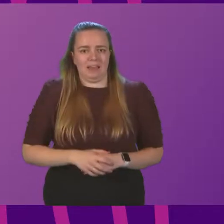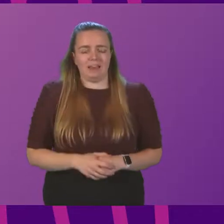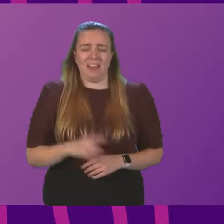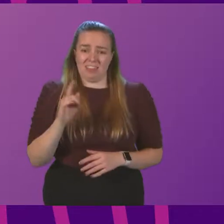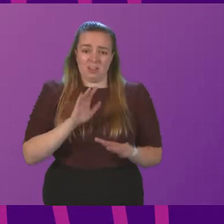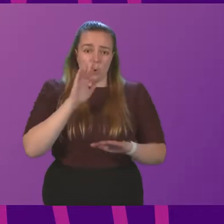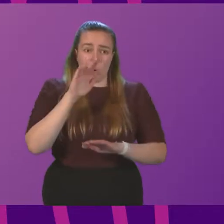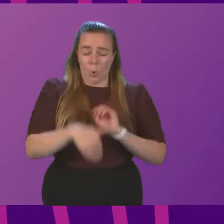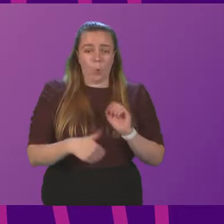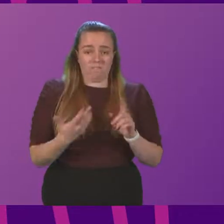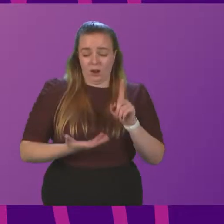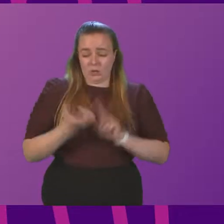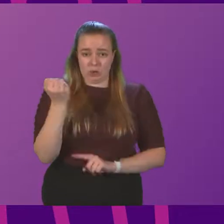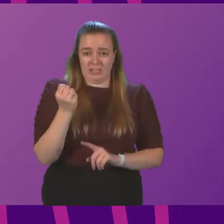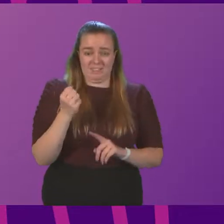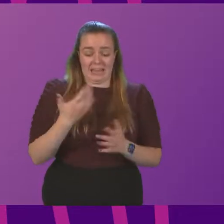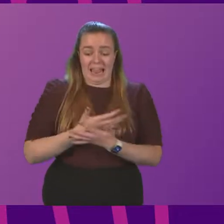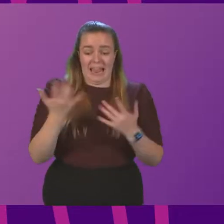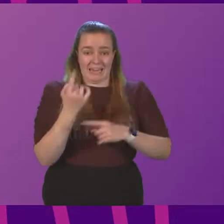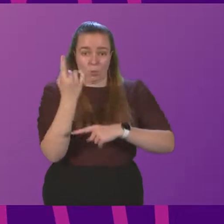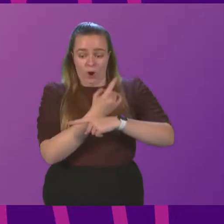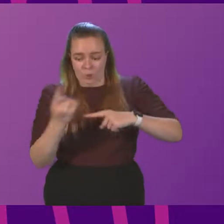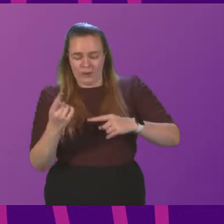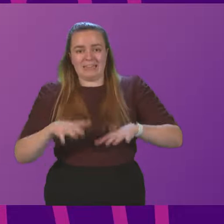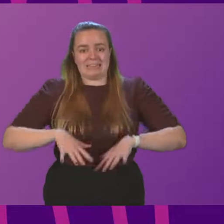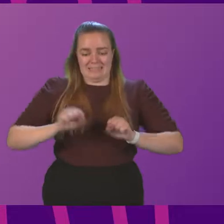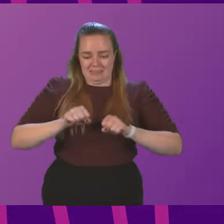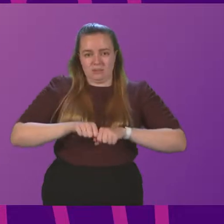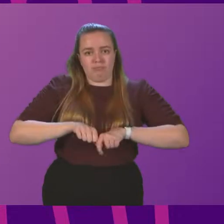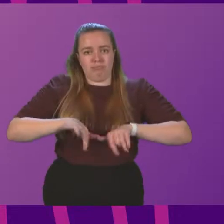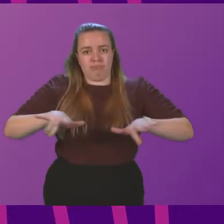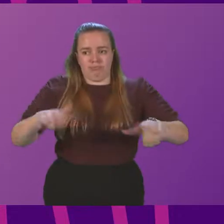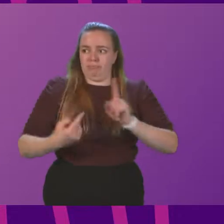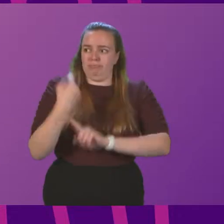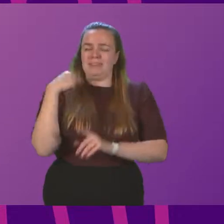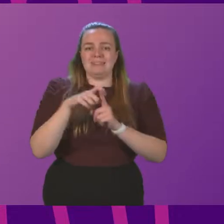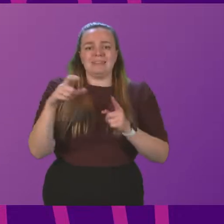than we have achieved in any week since the programme began back in December last year.